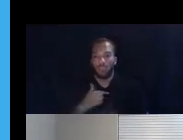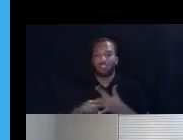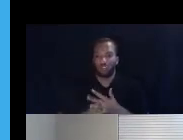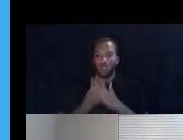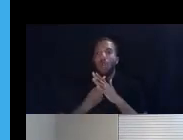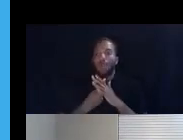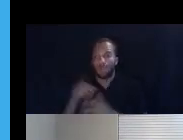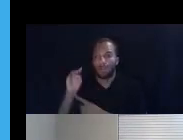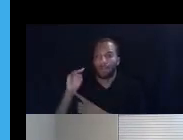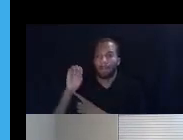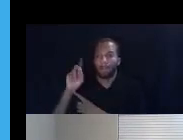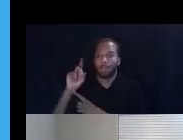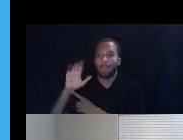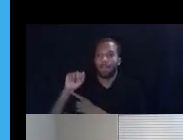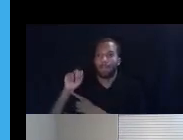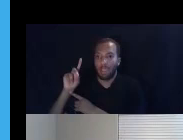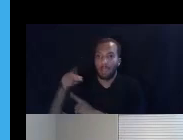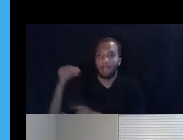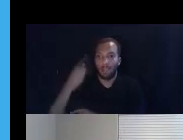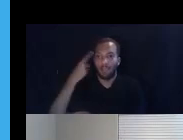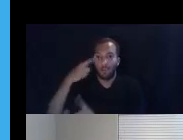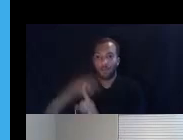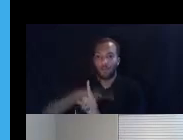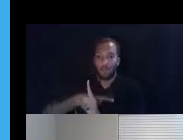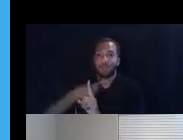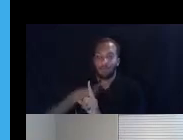for supportive housing, which is an incredible initiative